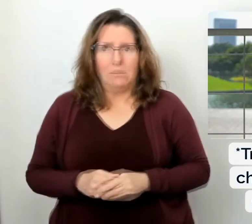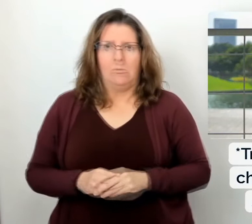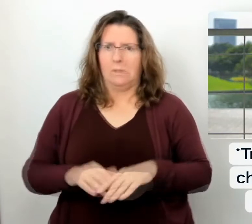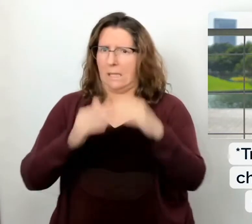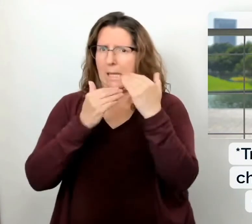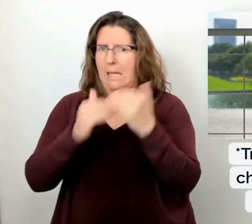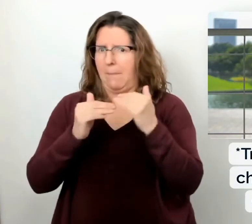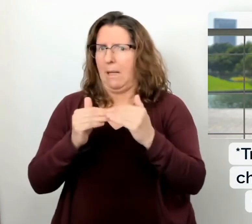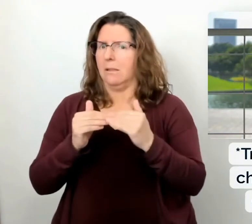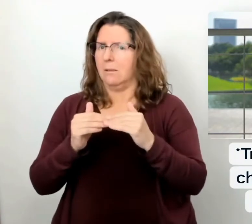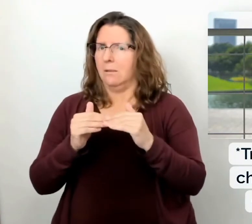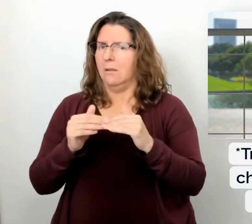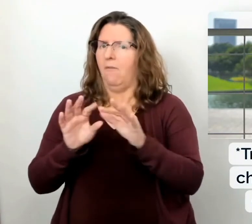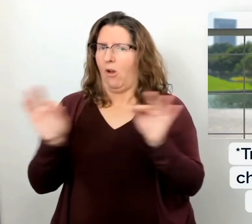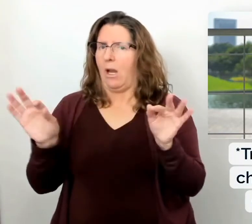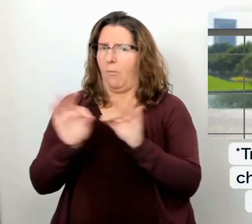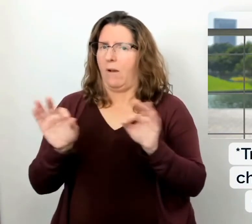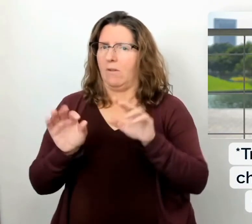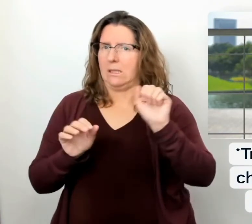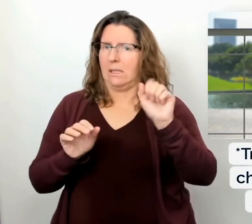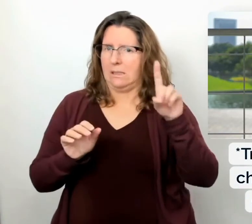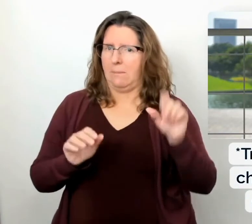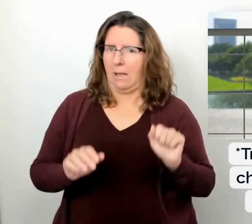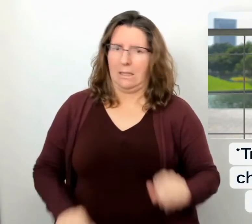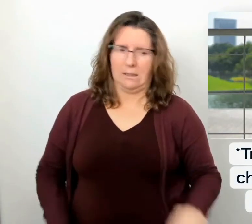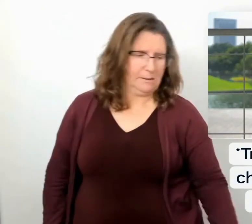Which limited them because of the disability framework.